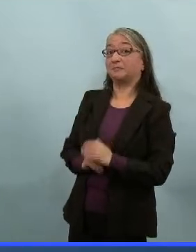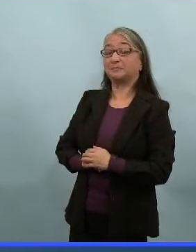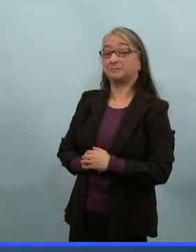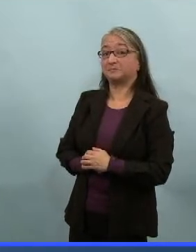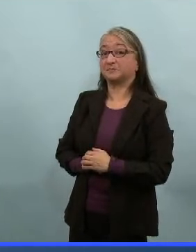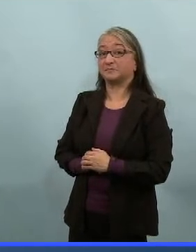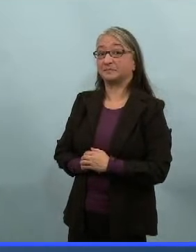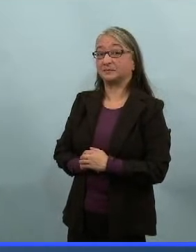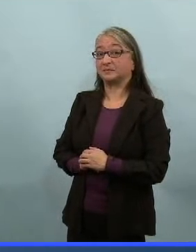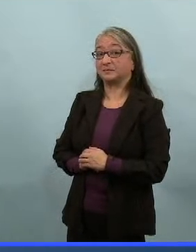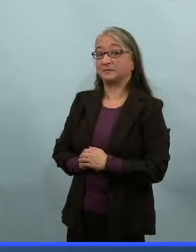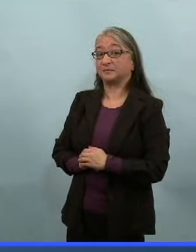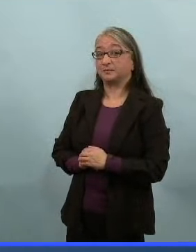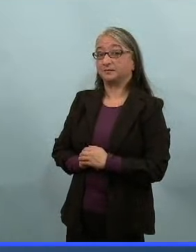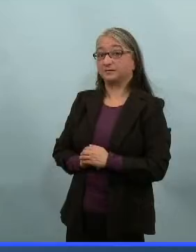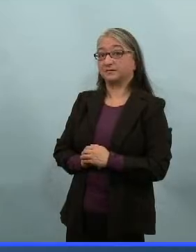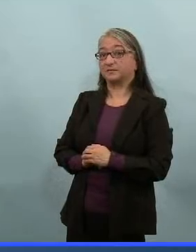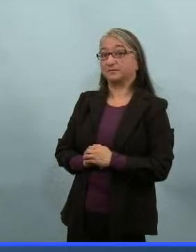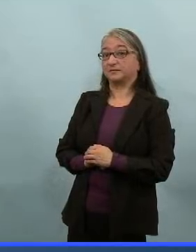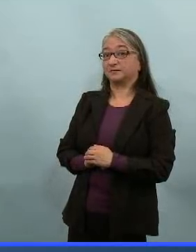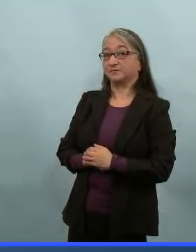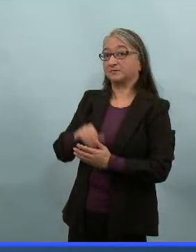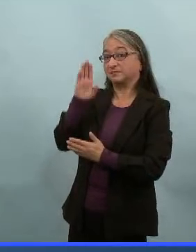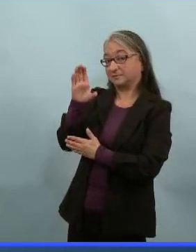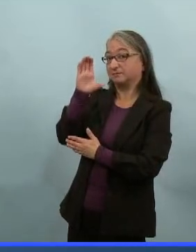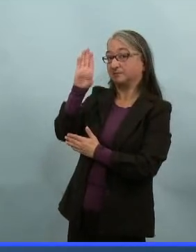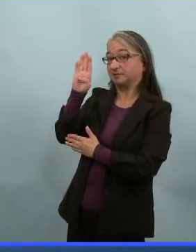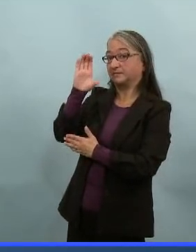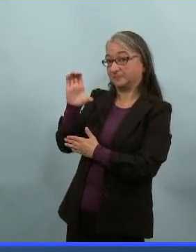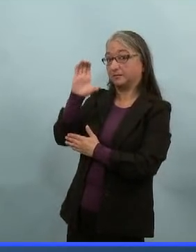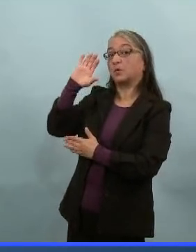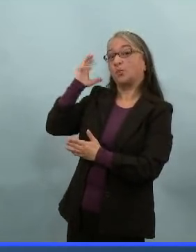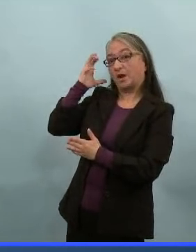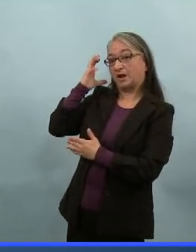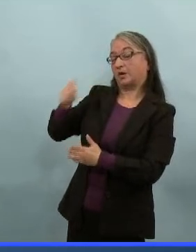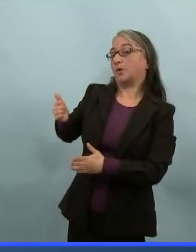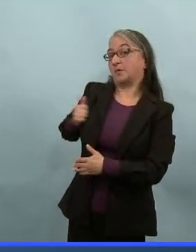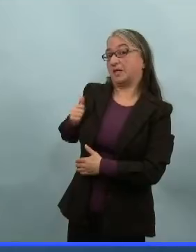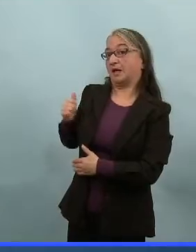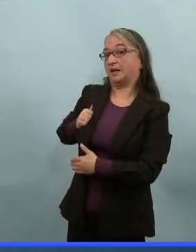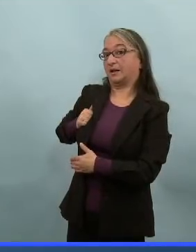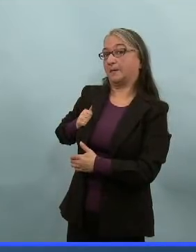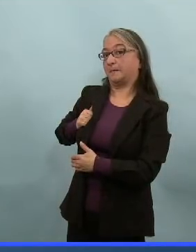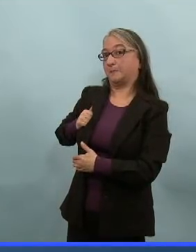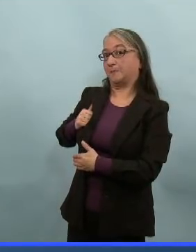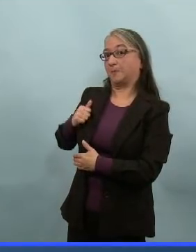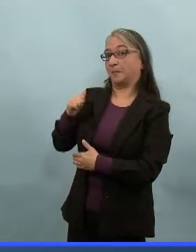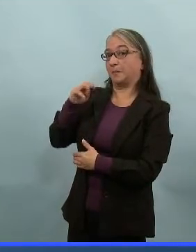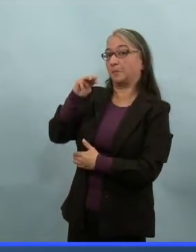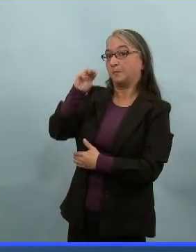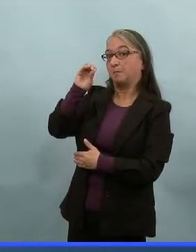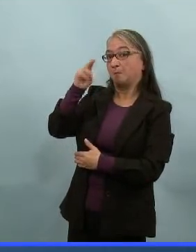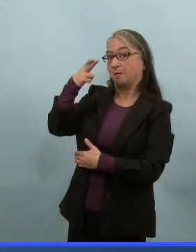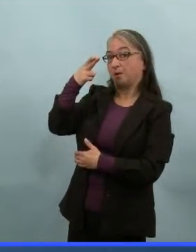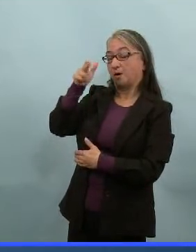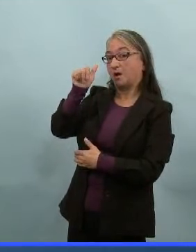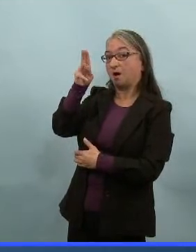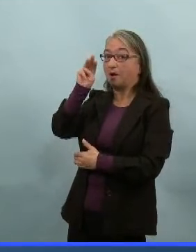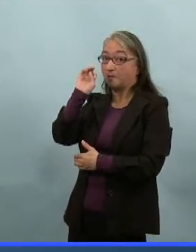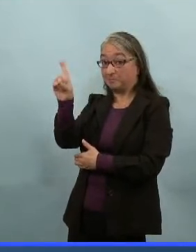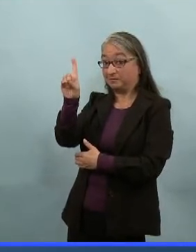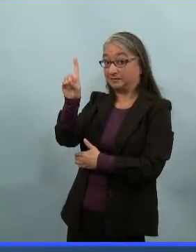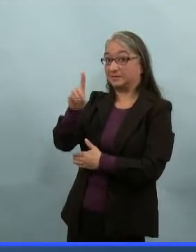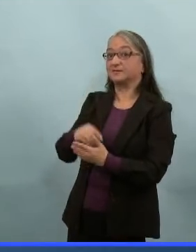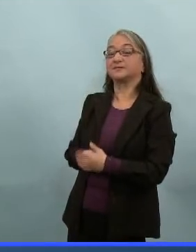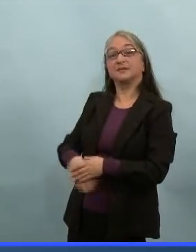from cbc canada muhammad hello doctor as well uh i hope you can hear me well